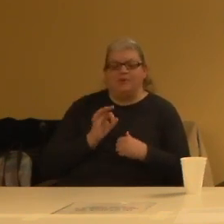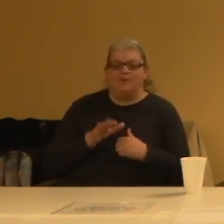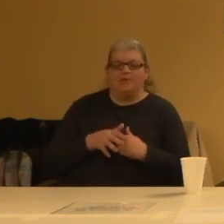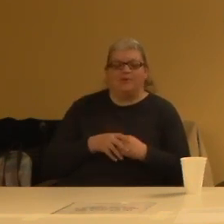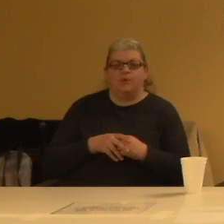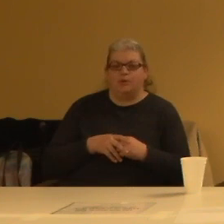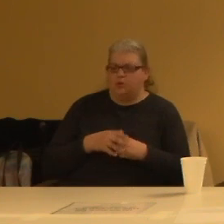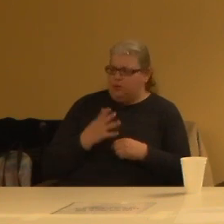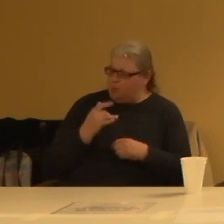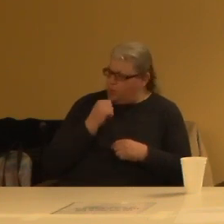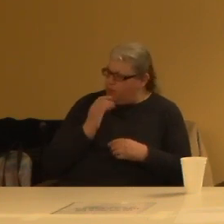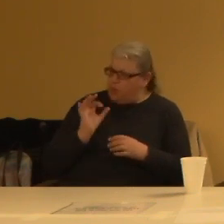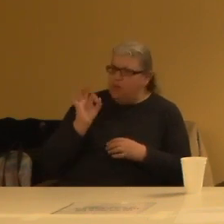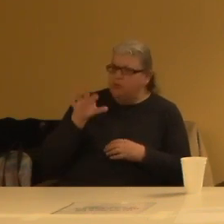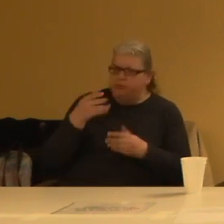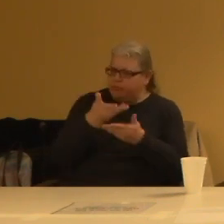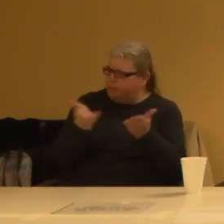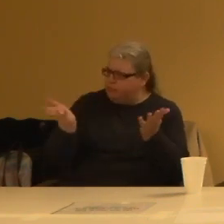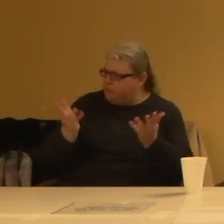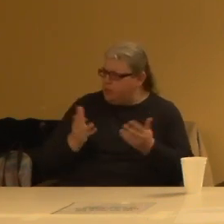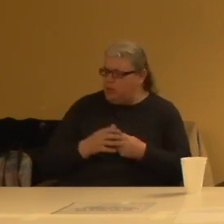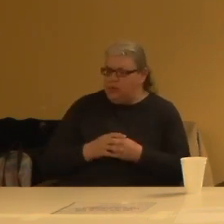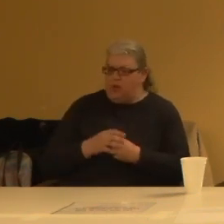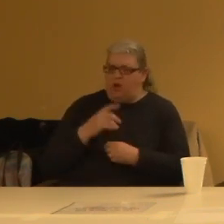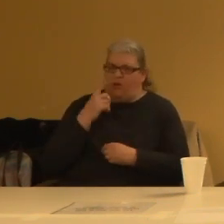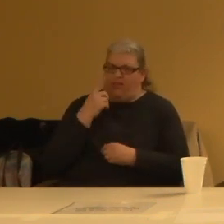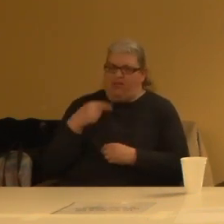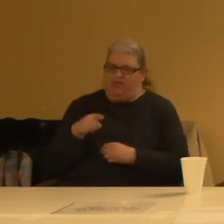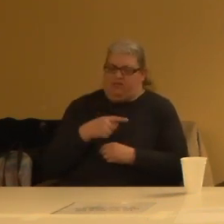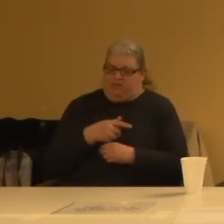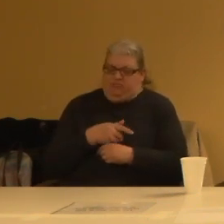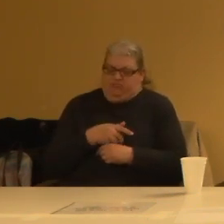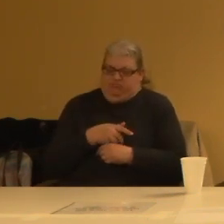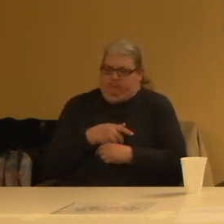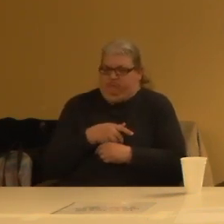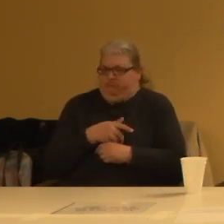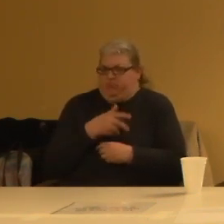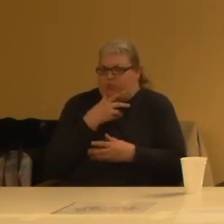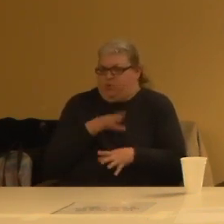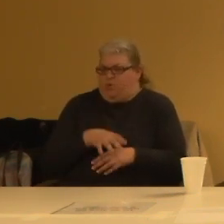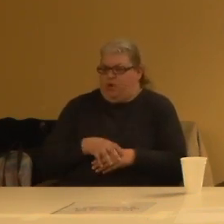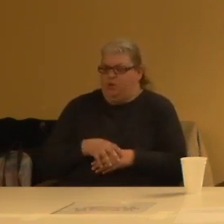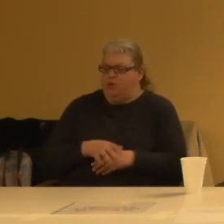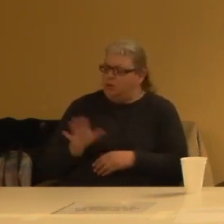anybody wanted to hear that." And she was just very adamant about saying, "Your voice is valued in this space,